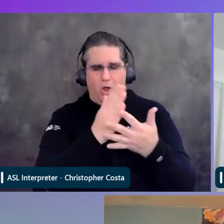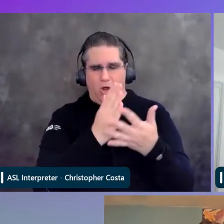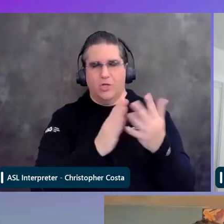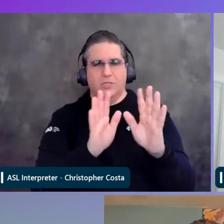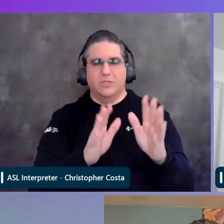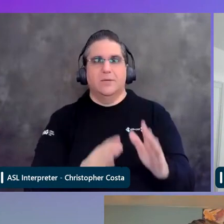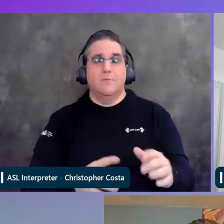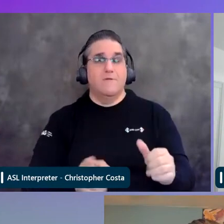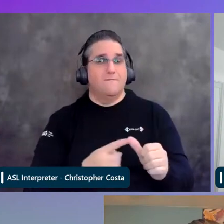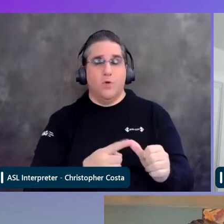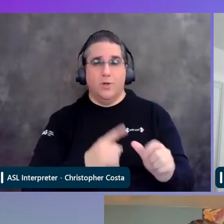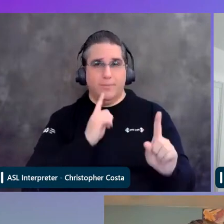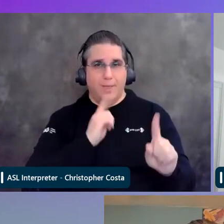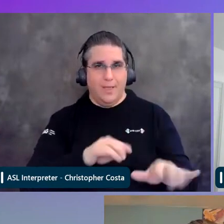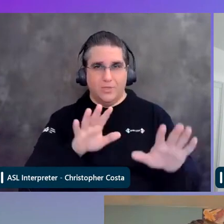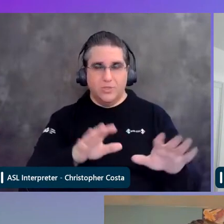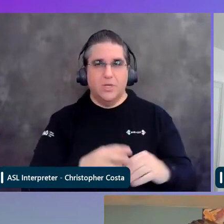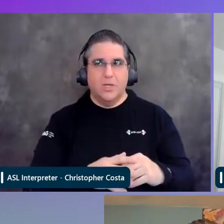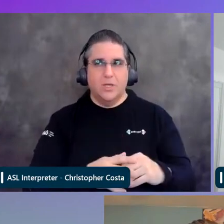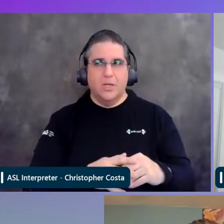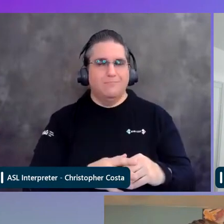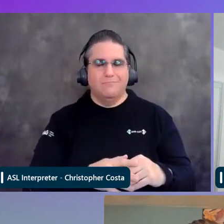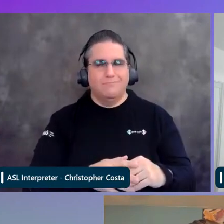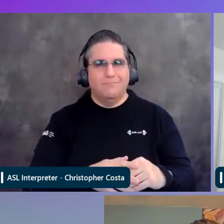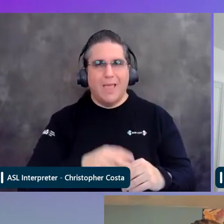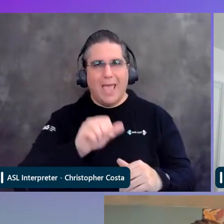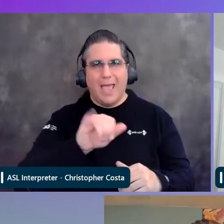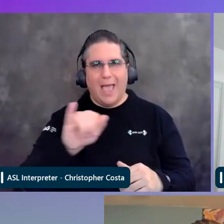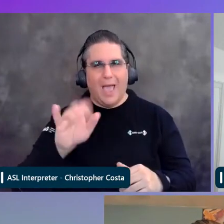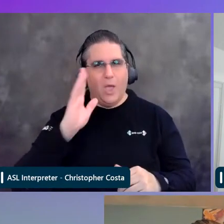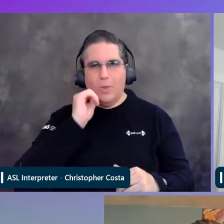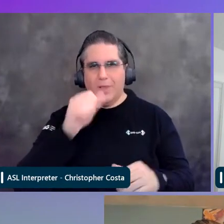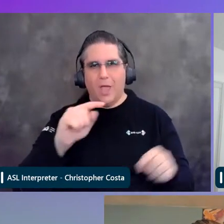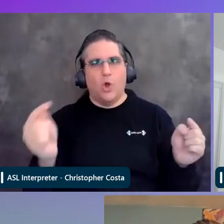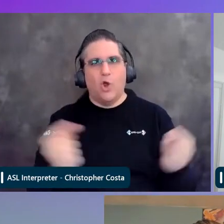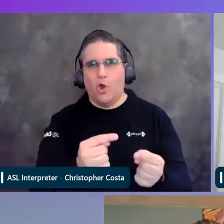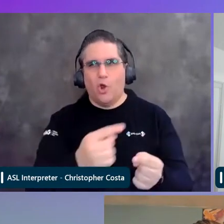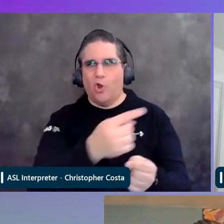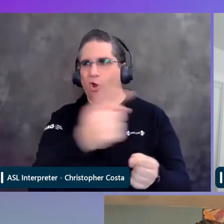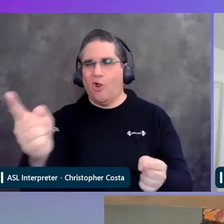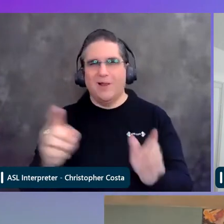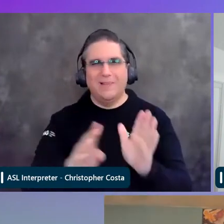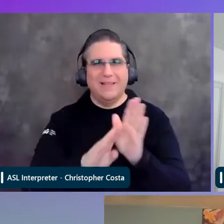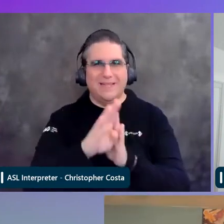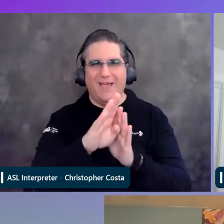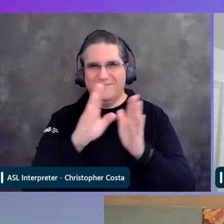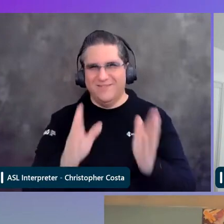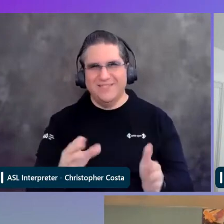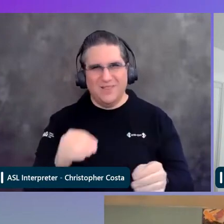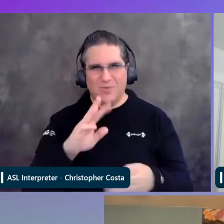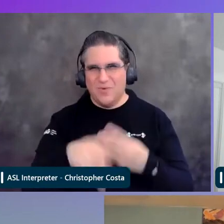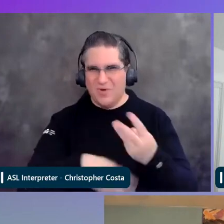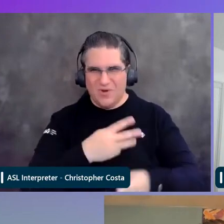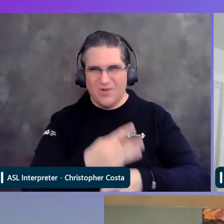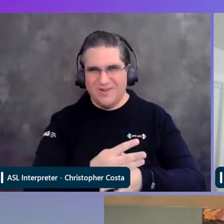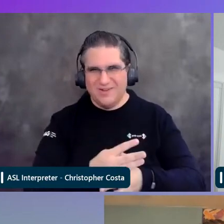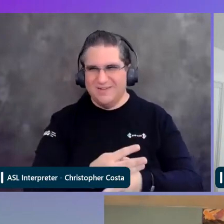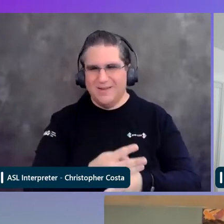think that it's going to hurt the like the, the, the devs of the world in certain ways, at least not now, because it's a